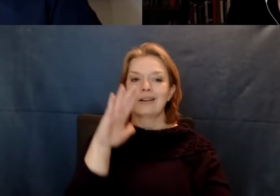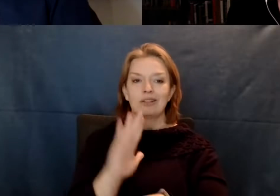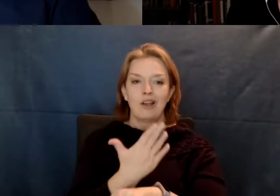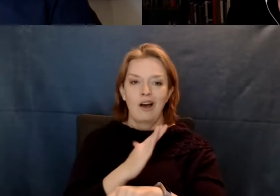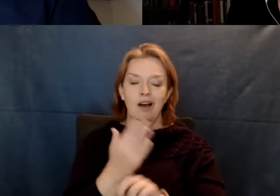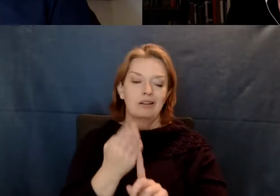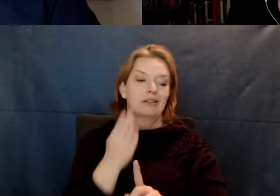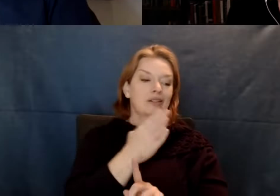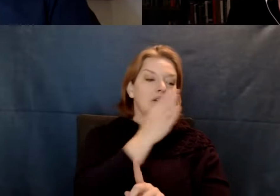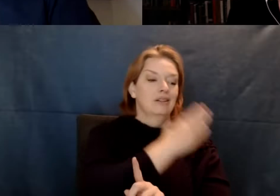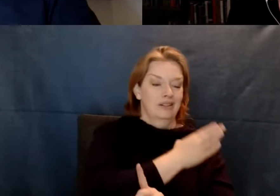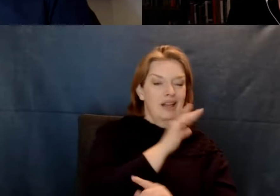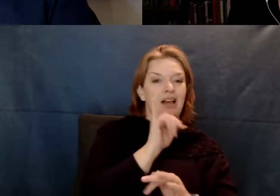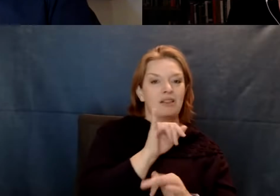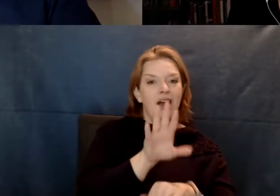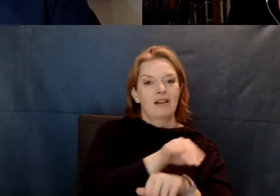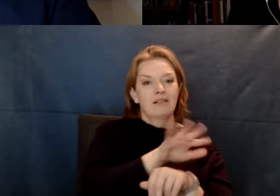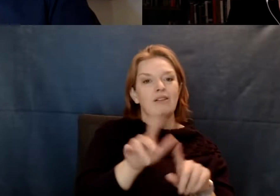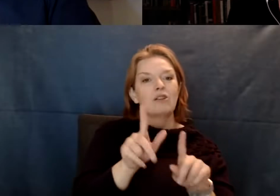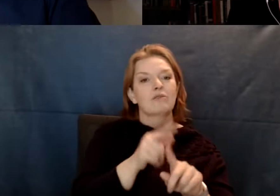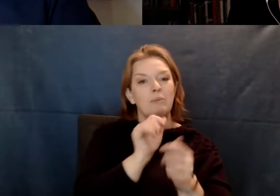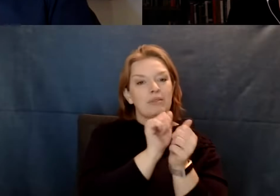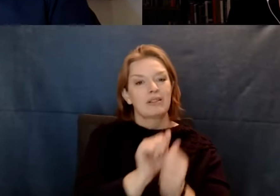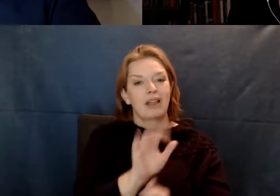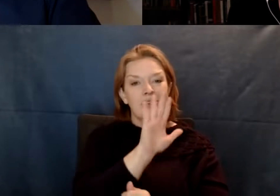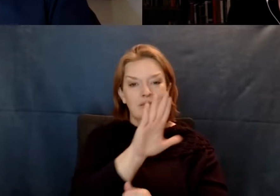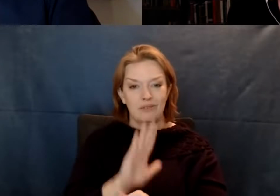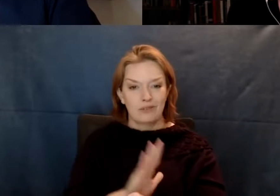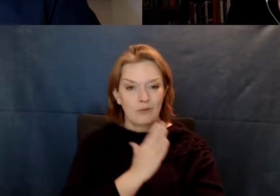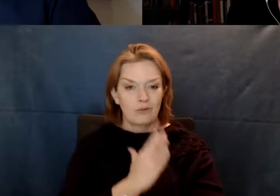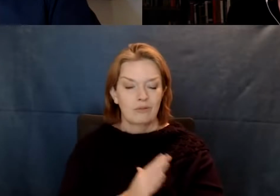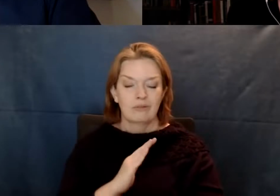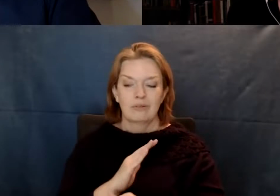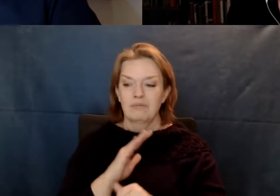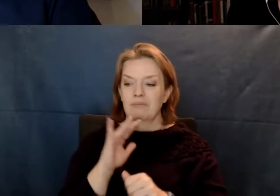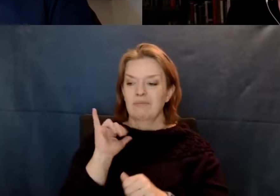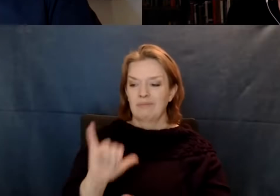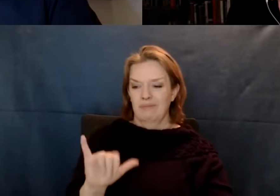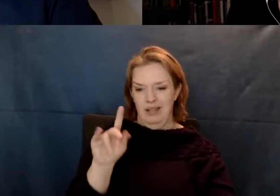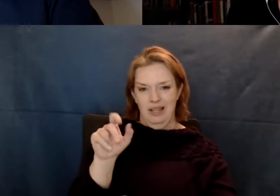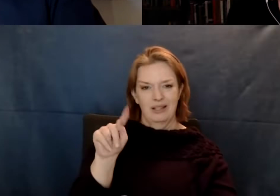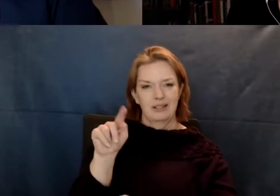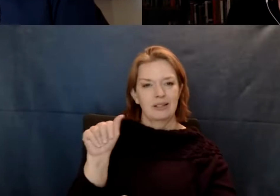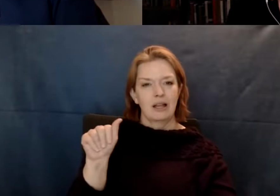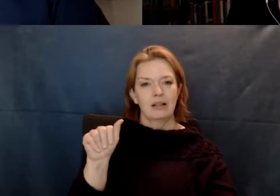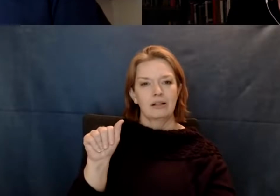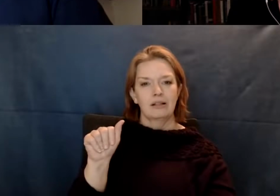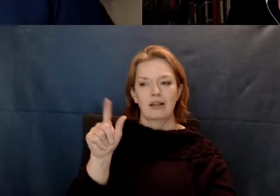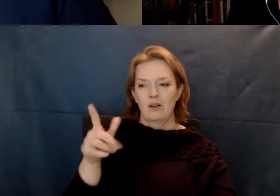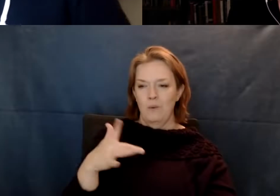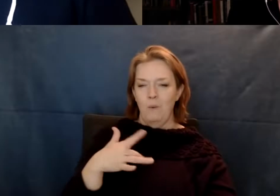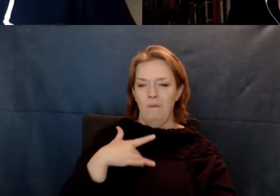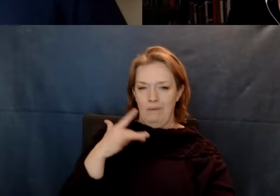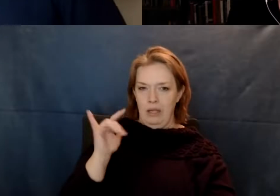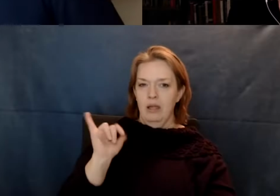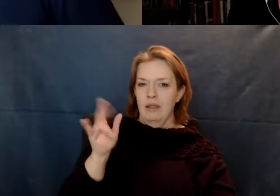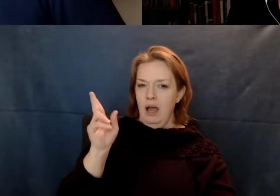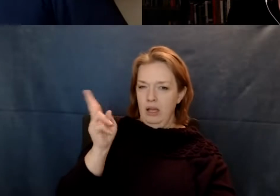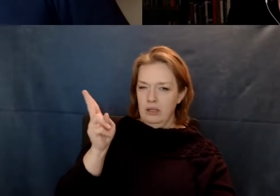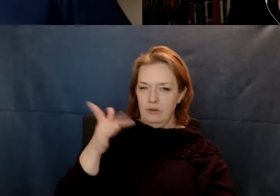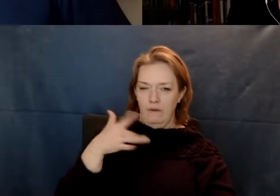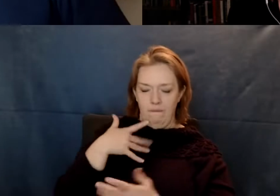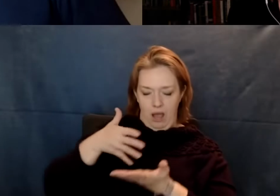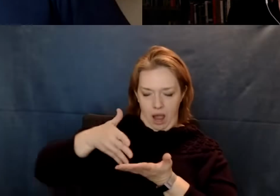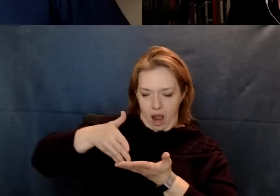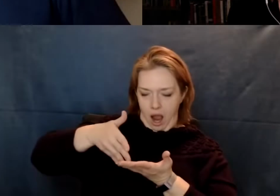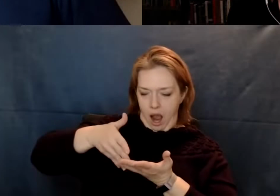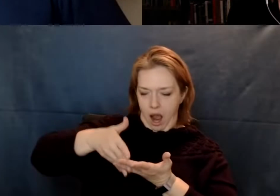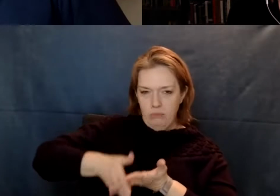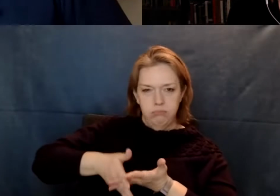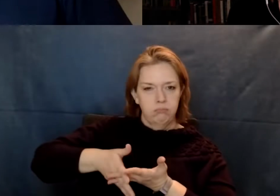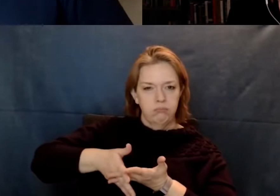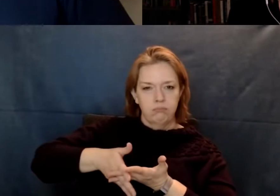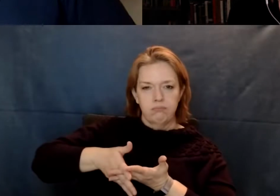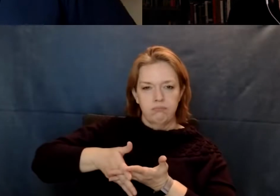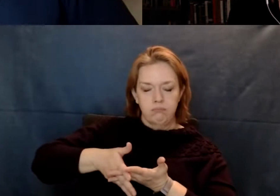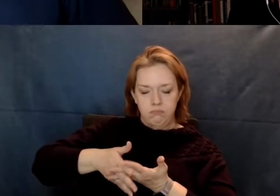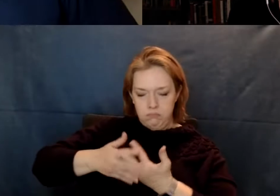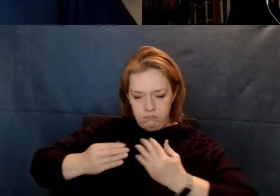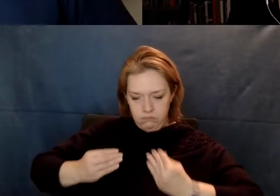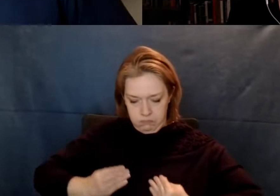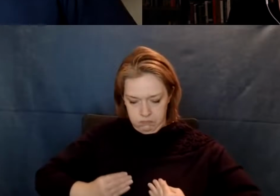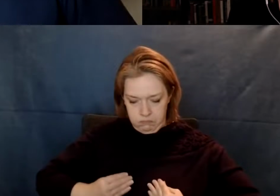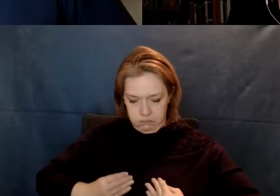of these traditions, you know, leaking from the soil, and for a young person in the delta,